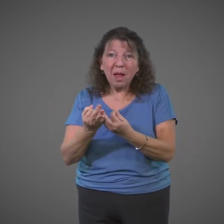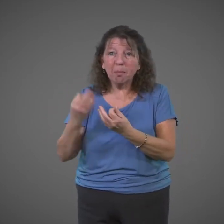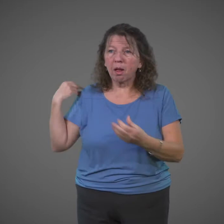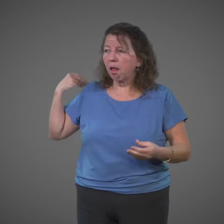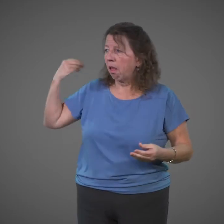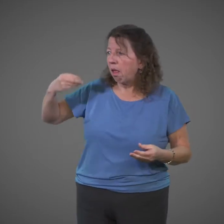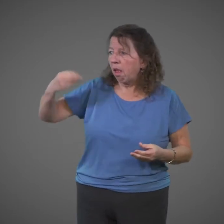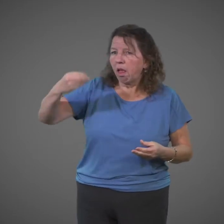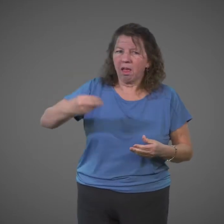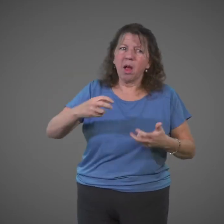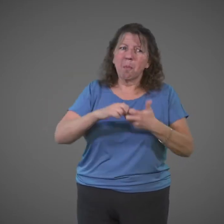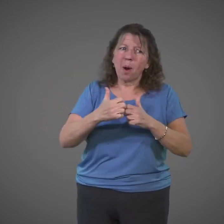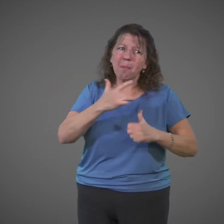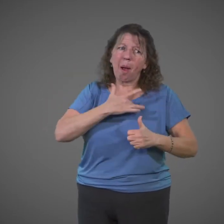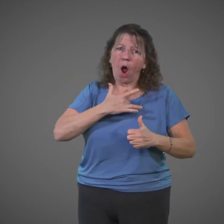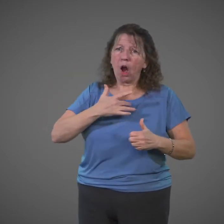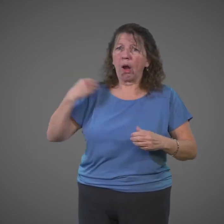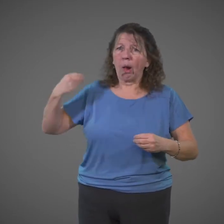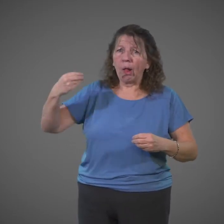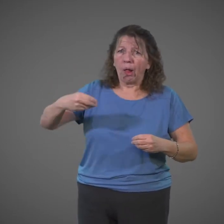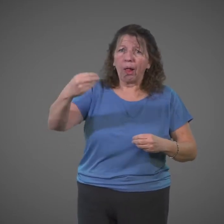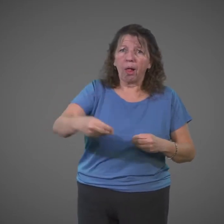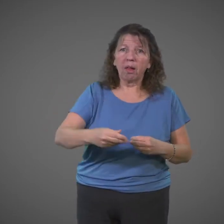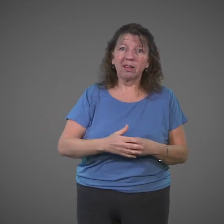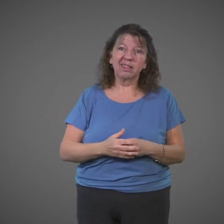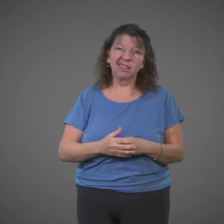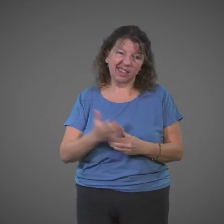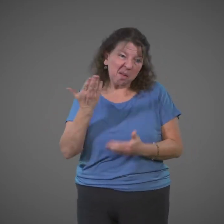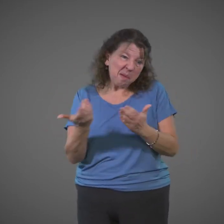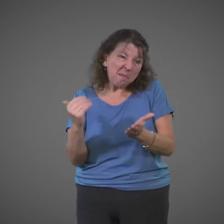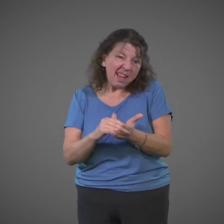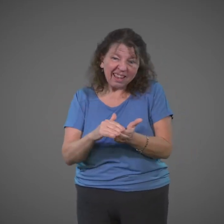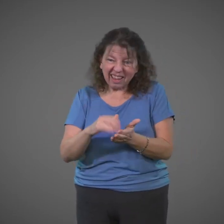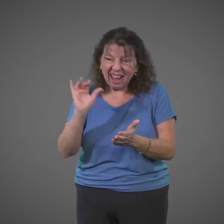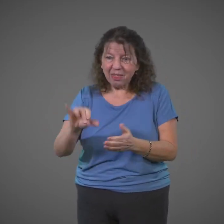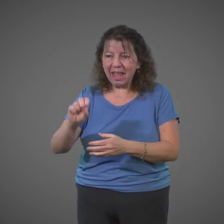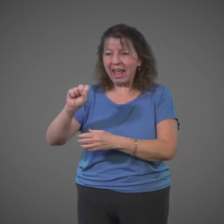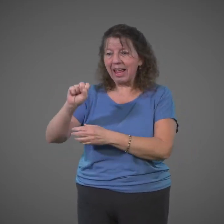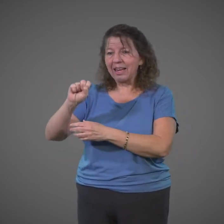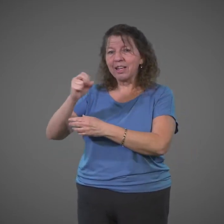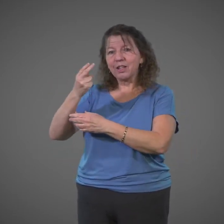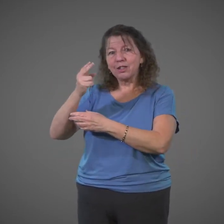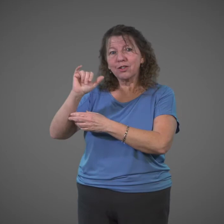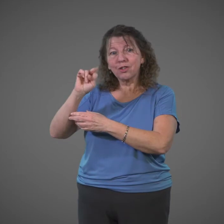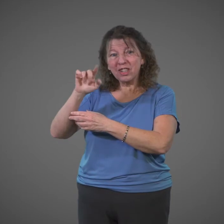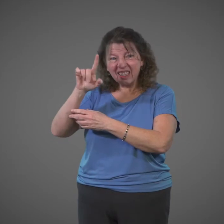You may have a family history of heart problems. And if you had chicken pox as a child,